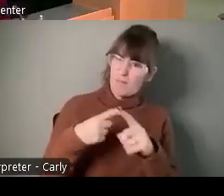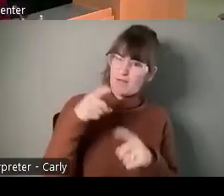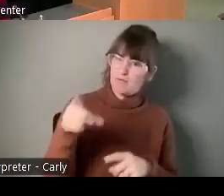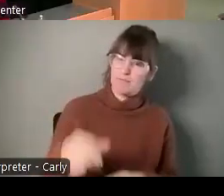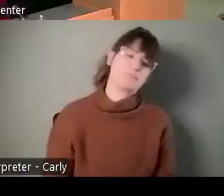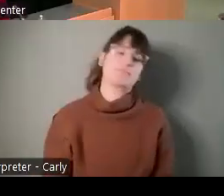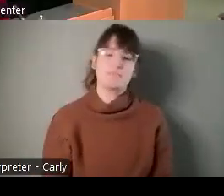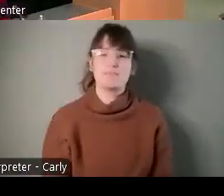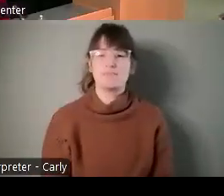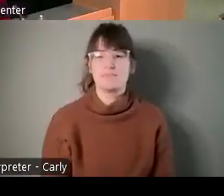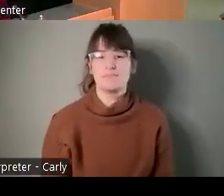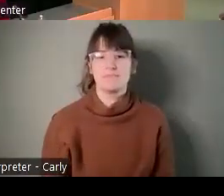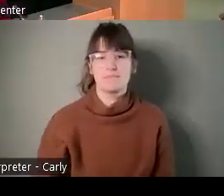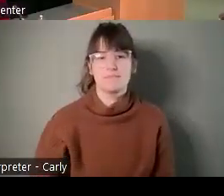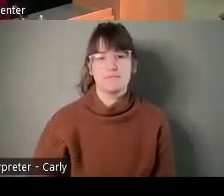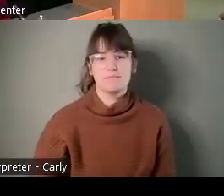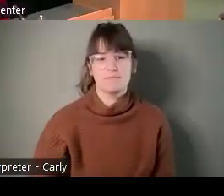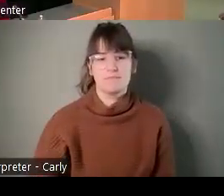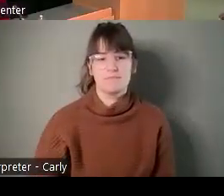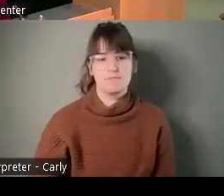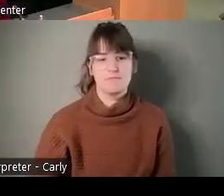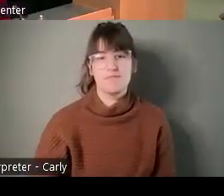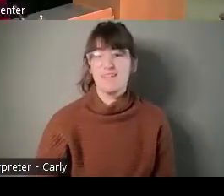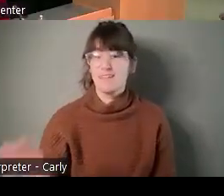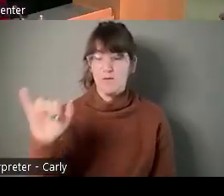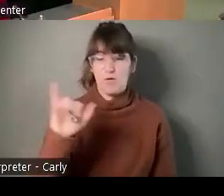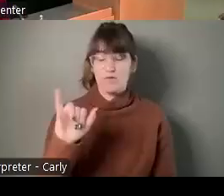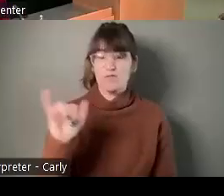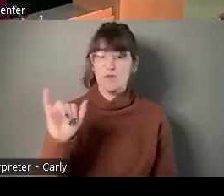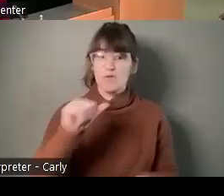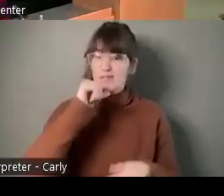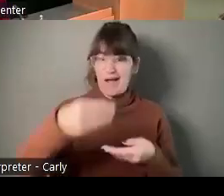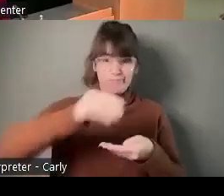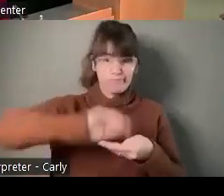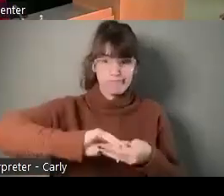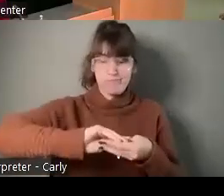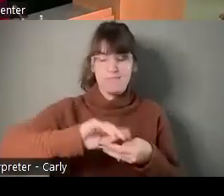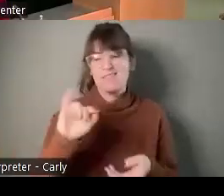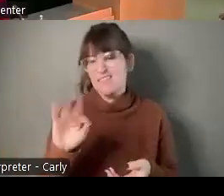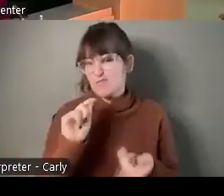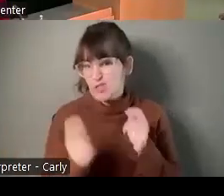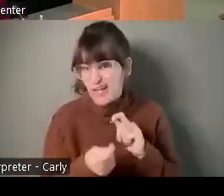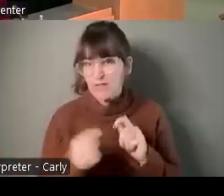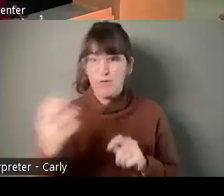them unsealed for if any reason we need to change things if somebody does get readmitted um or if